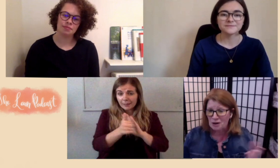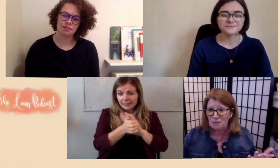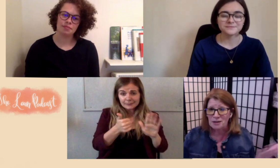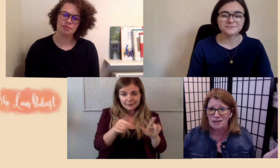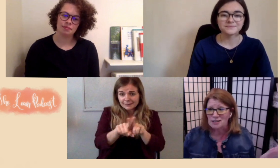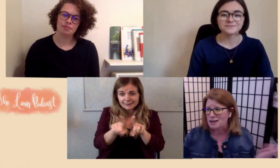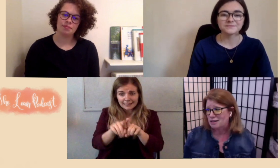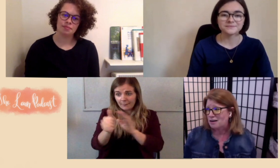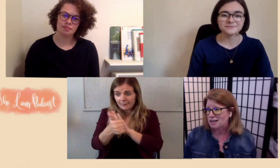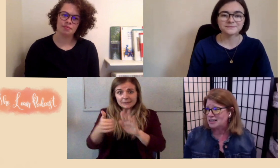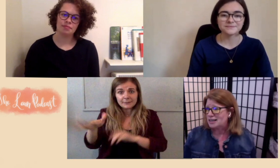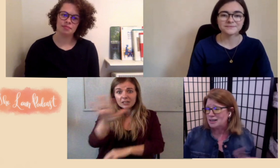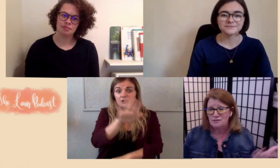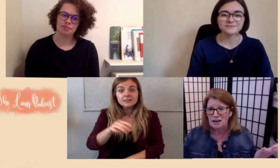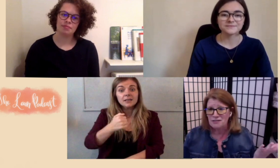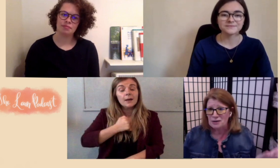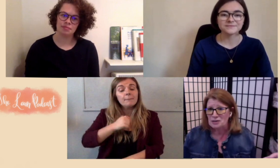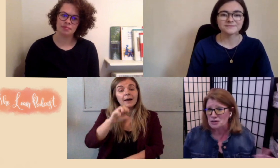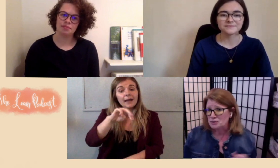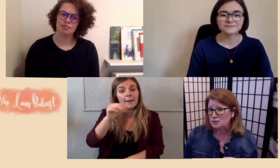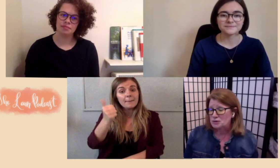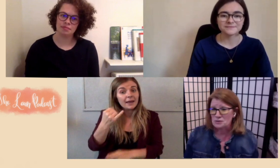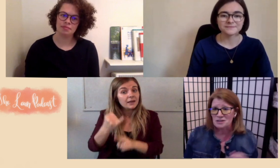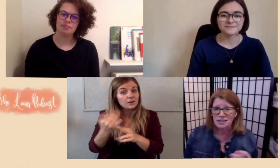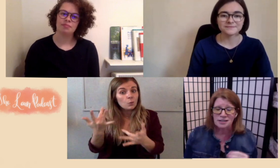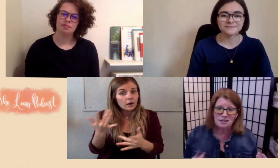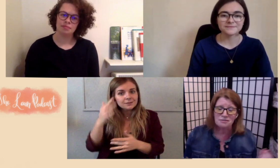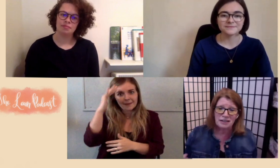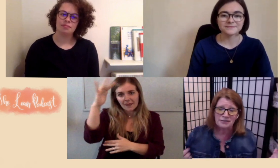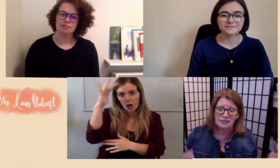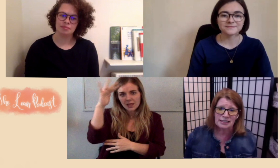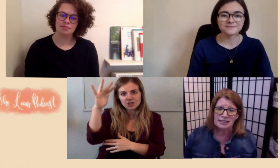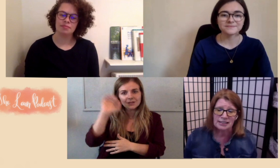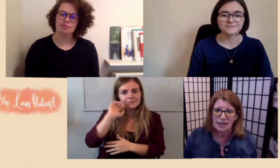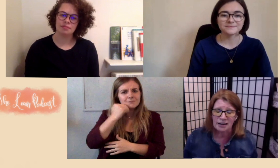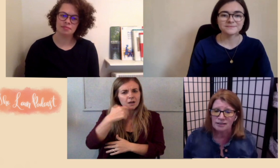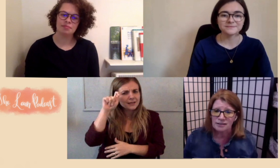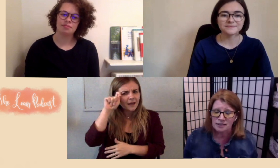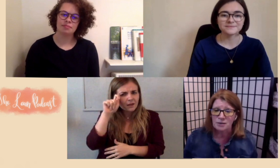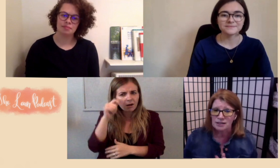You change the names and the characters. And yet the struggle for justice, for example, is still ongoing.